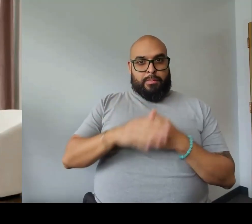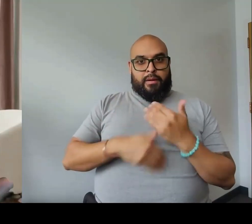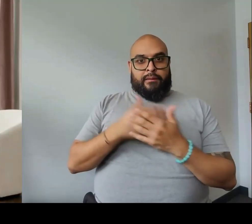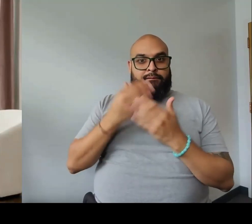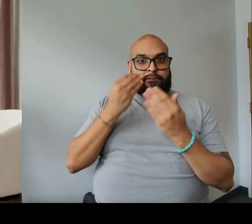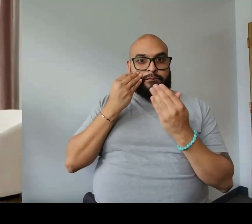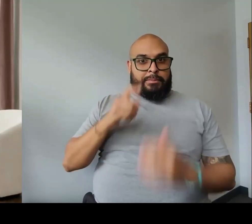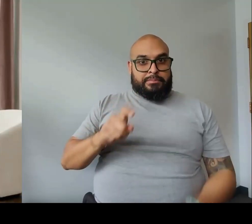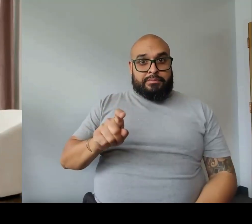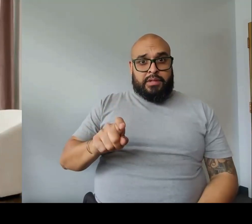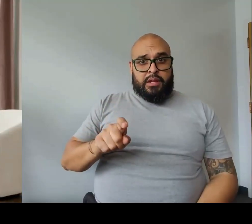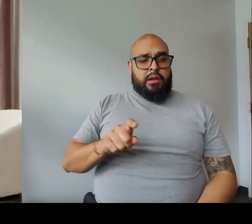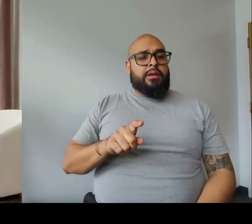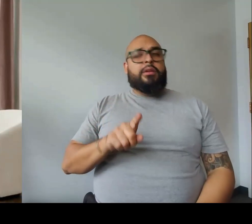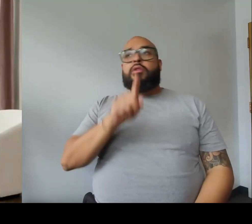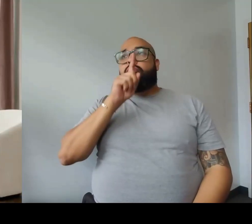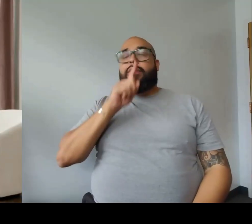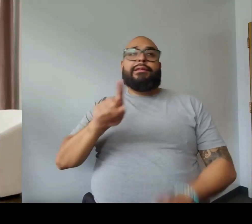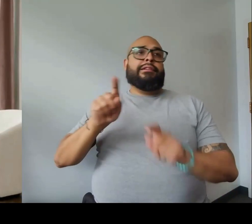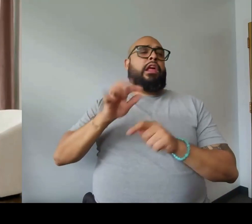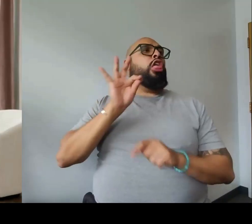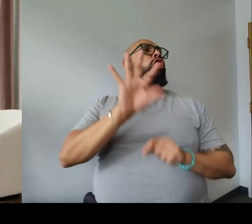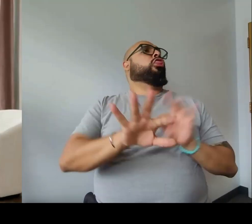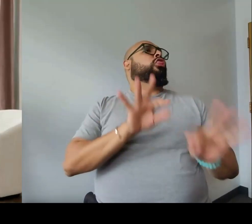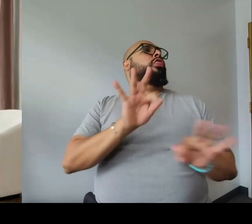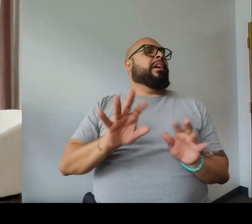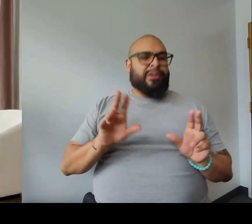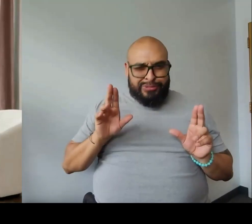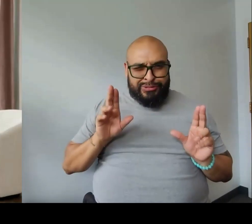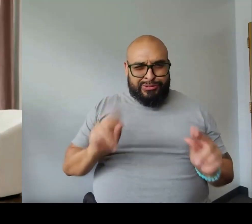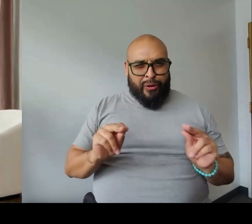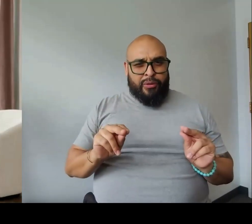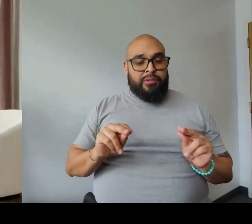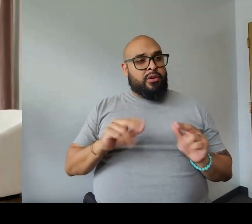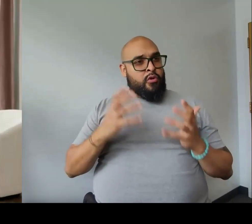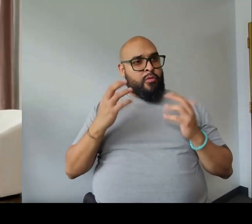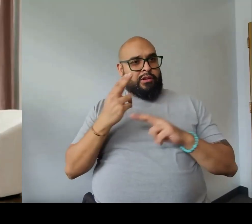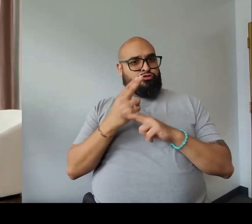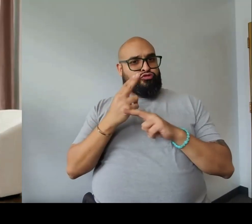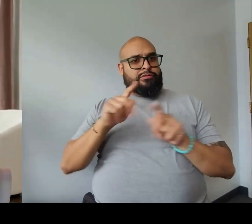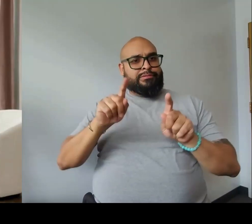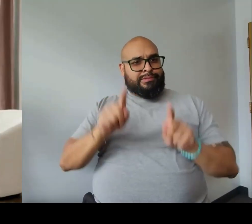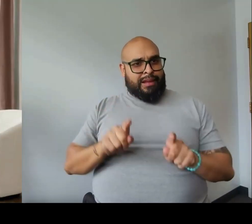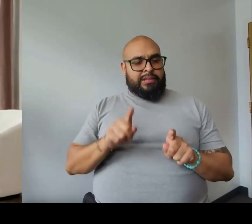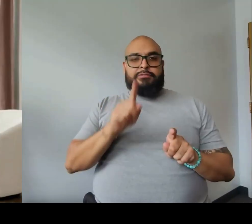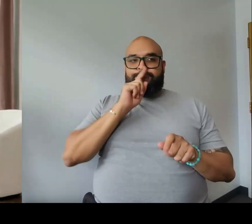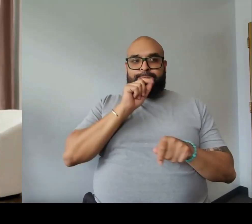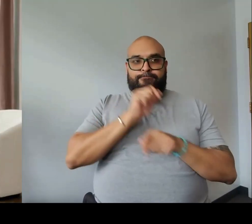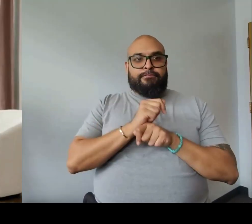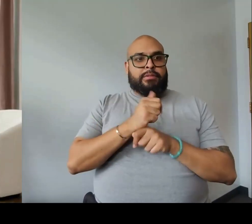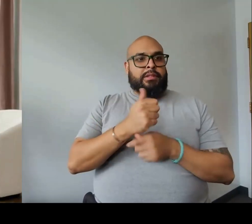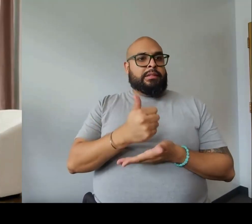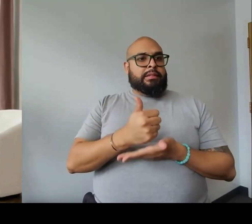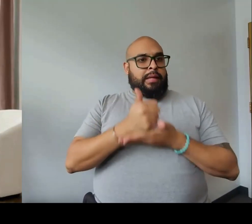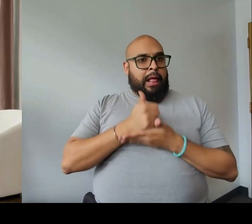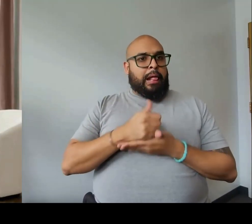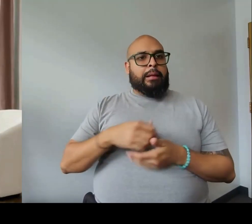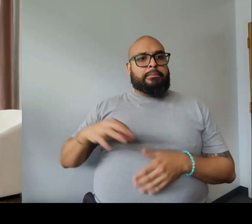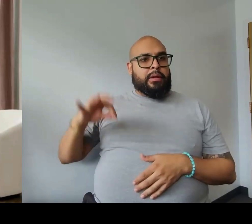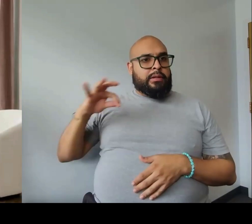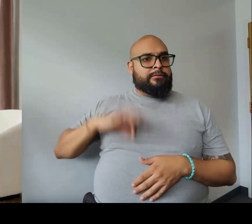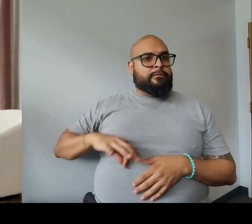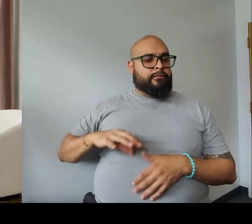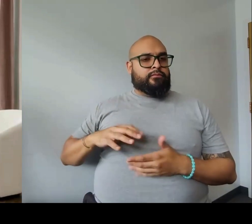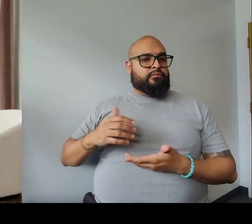We're going to use things that are actually going to inform our, you know, moving forward and that we're being purposeful about the subtest we're picking.